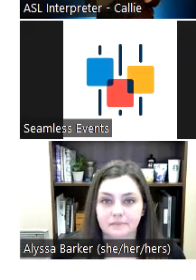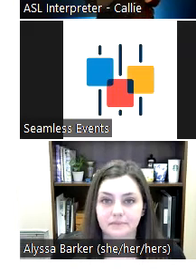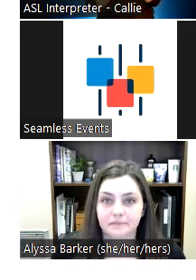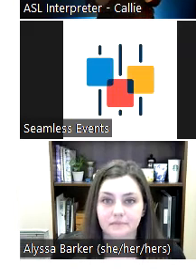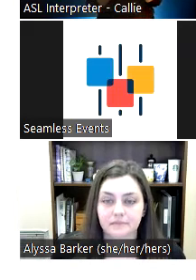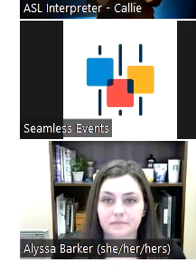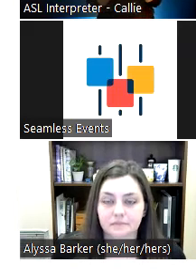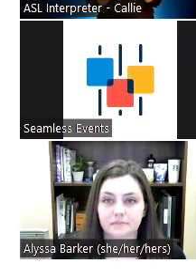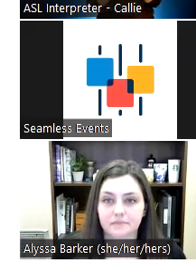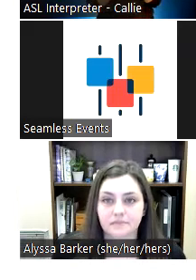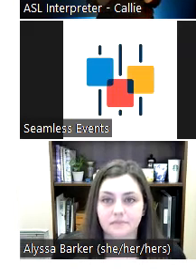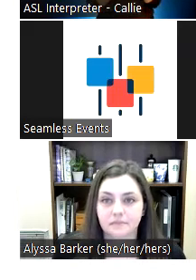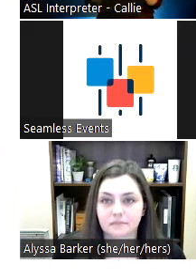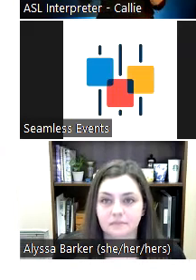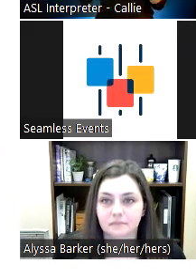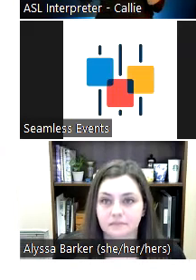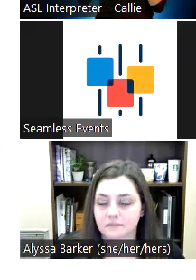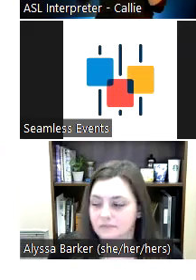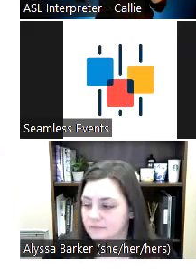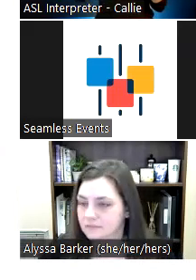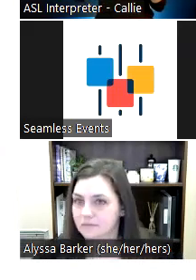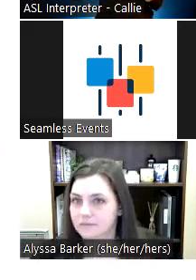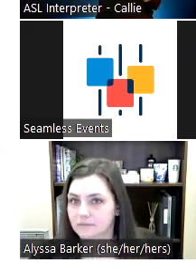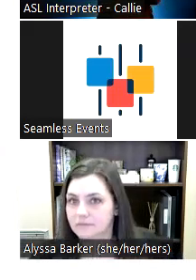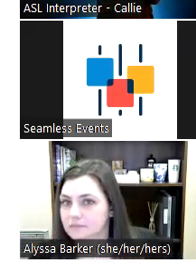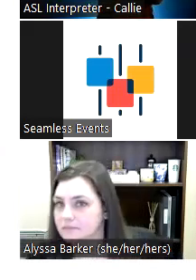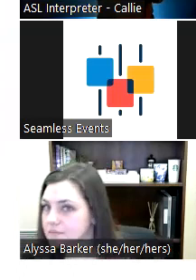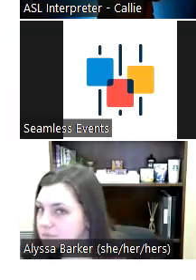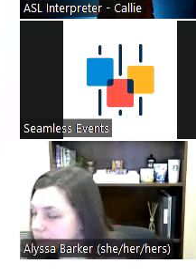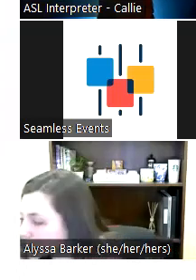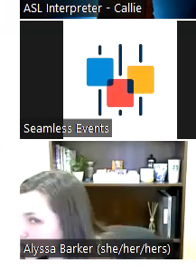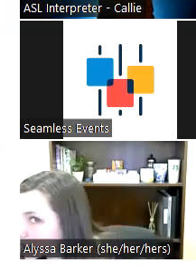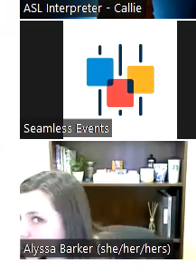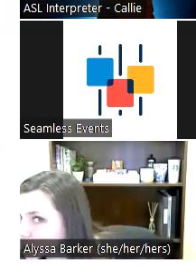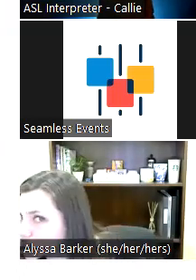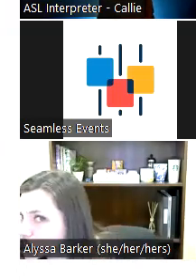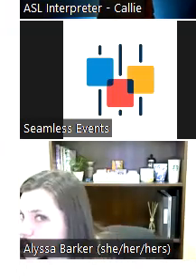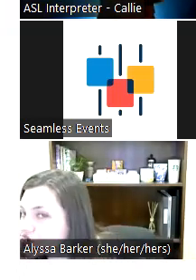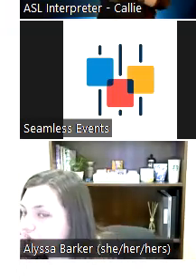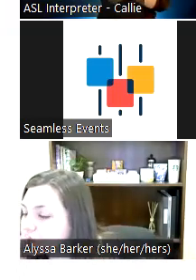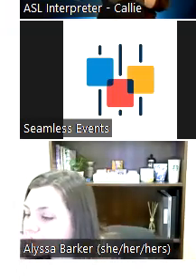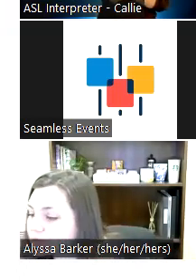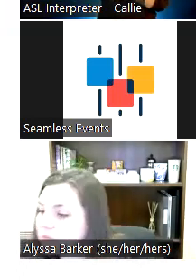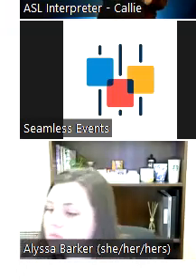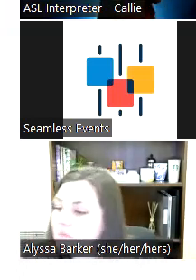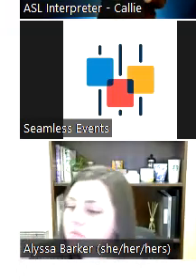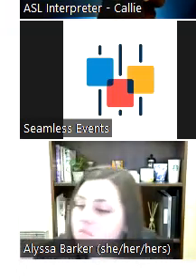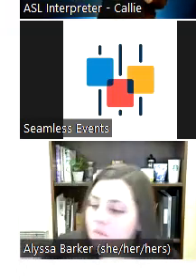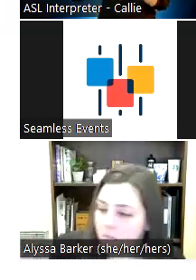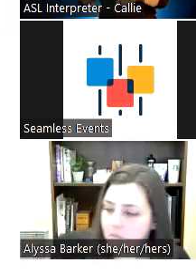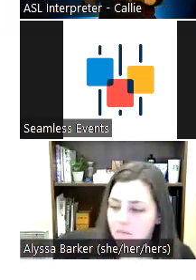the end there will be time for that um so please put them in the chat and or raise your hand um